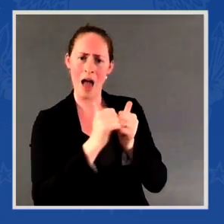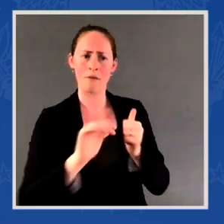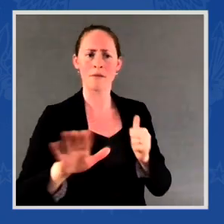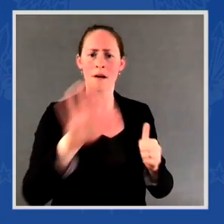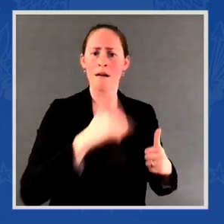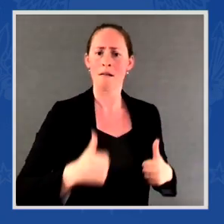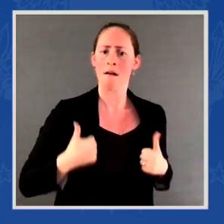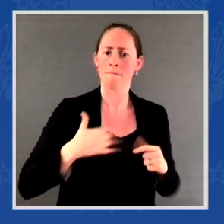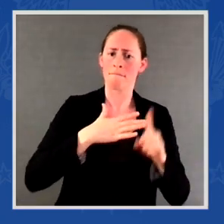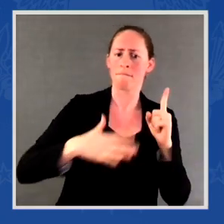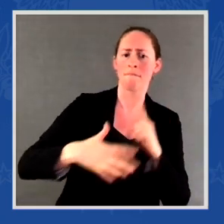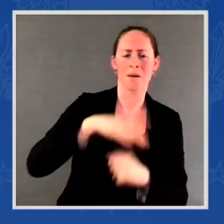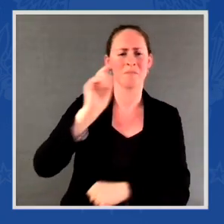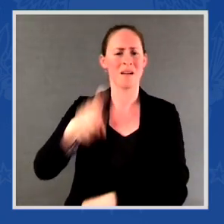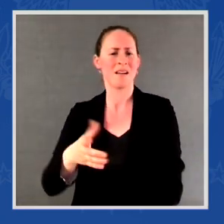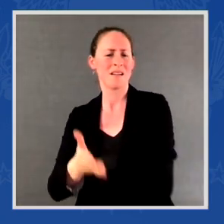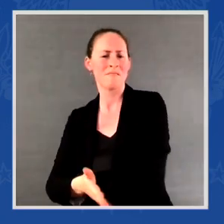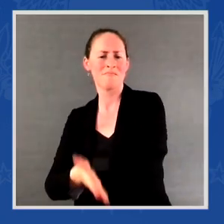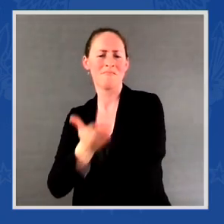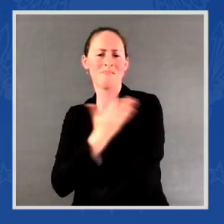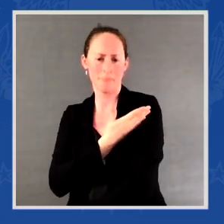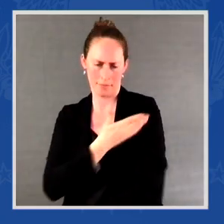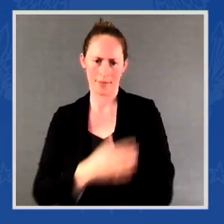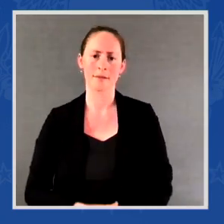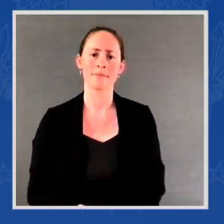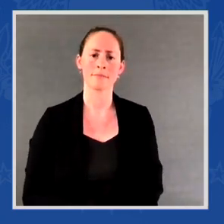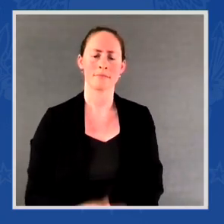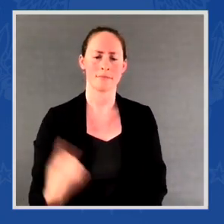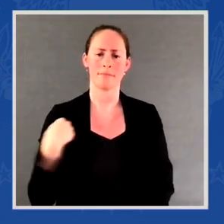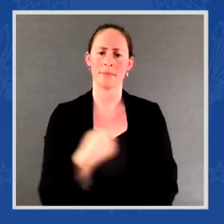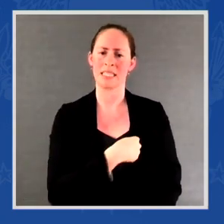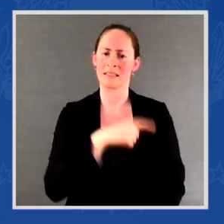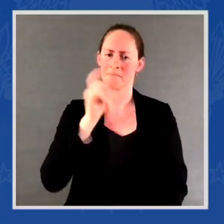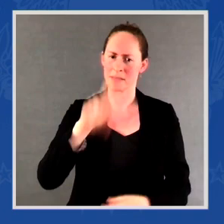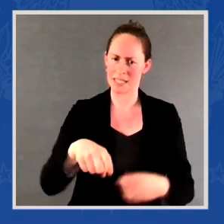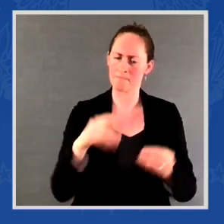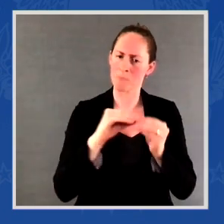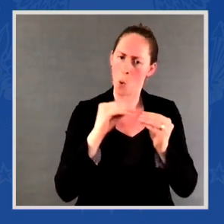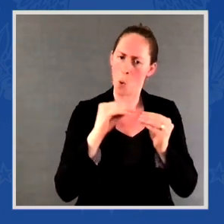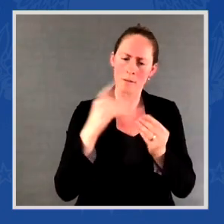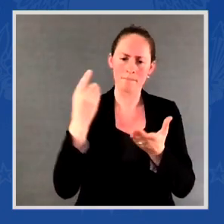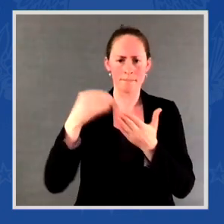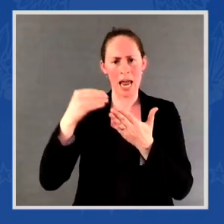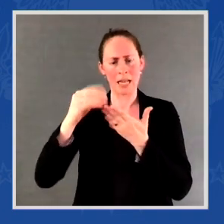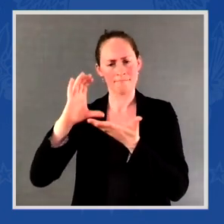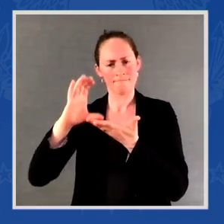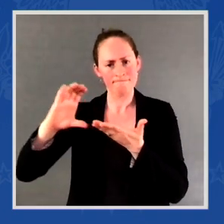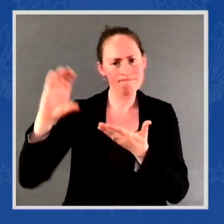$105 million from the emergency man- -- Federal Emergency Management Agency -- FEMA --